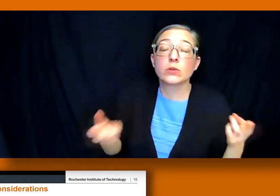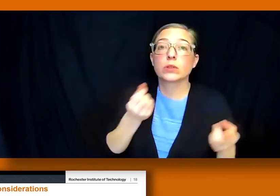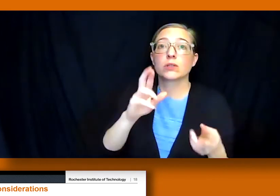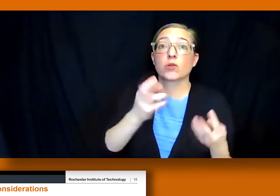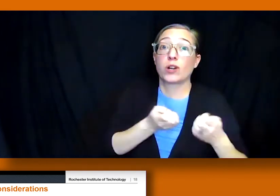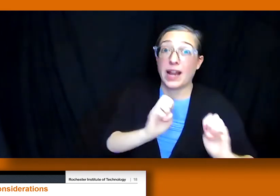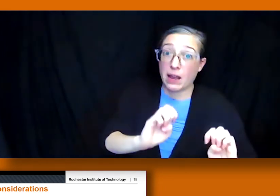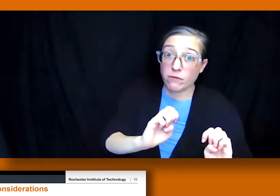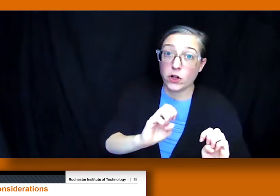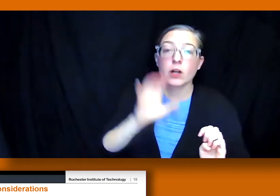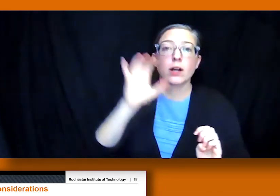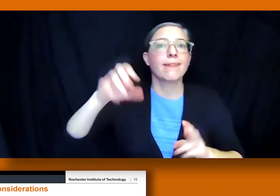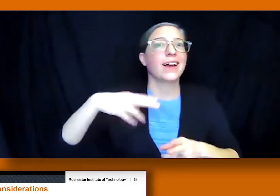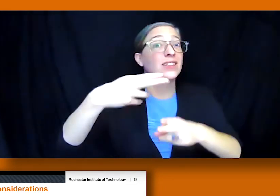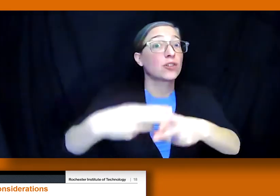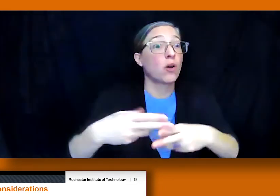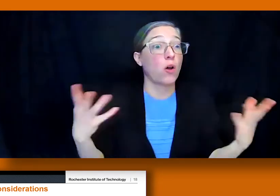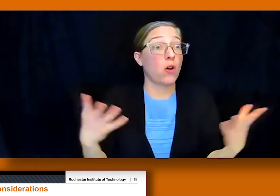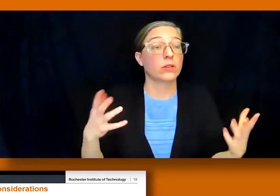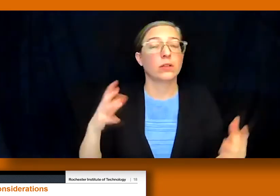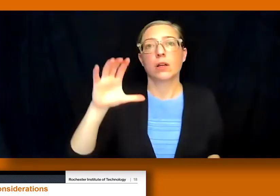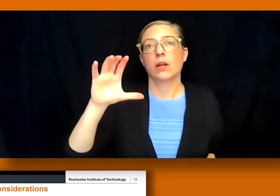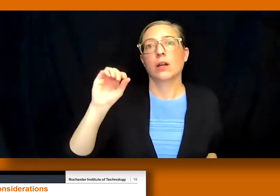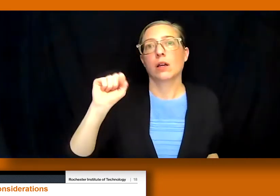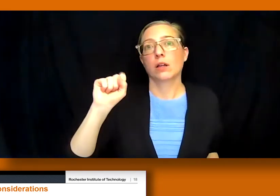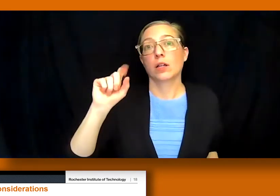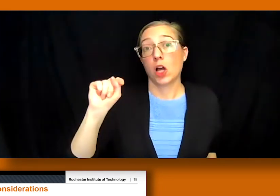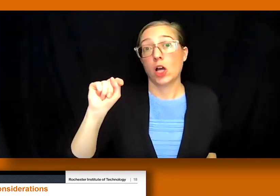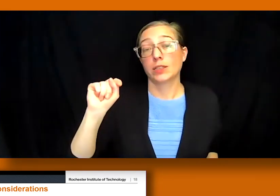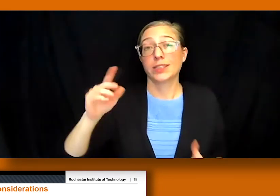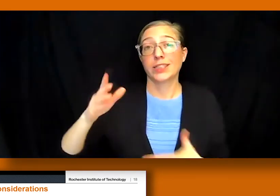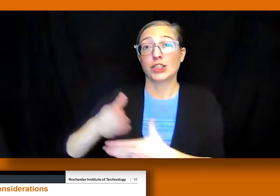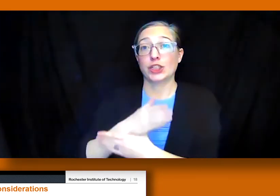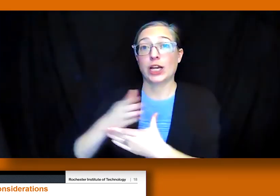um, or cost-matching sometimes.